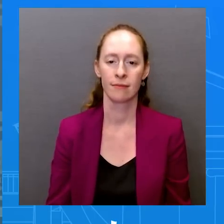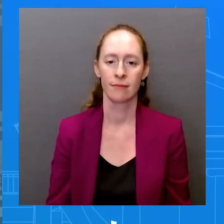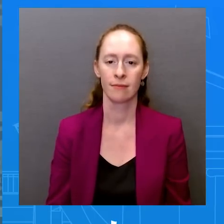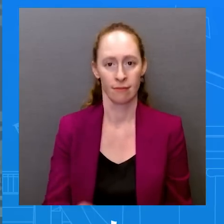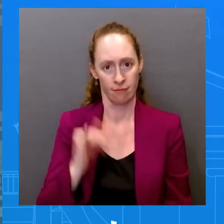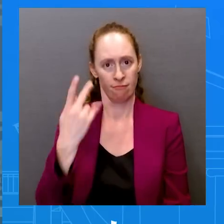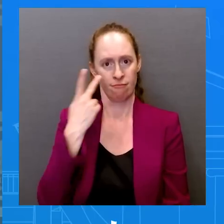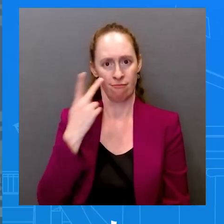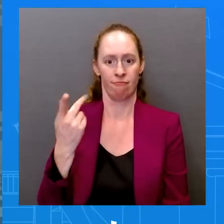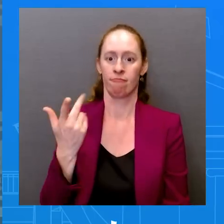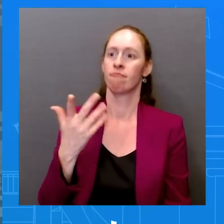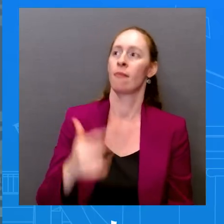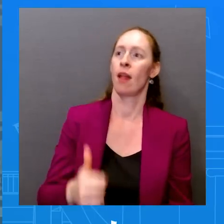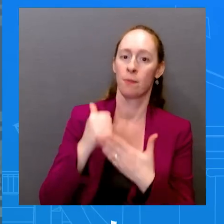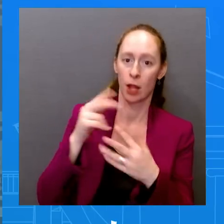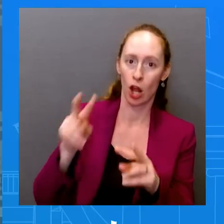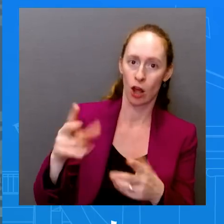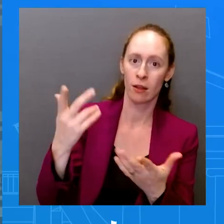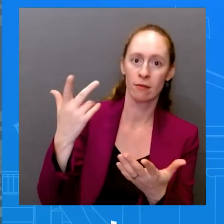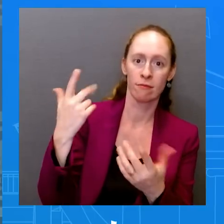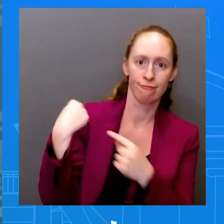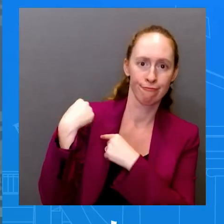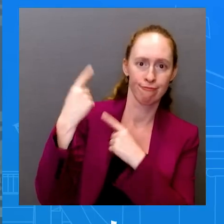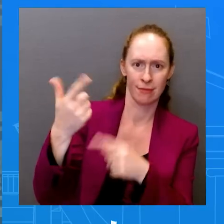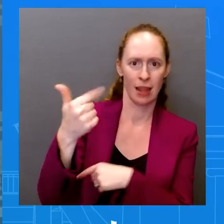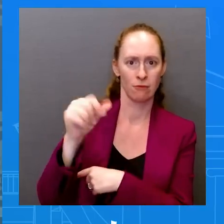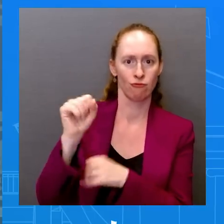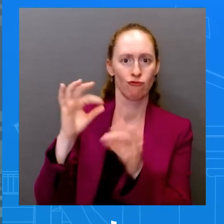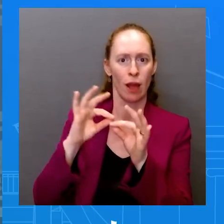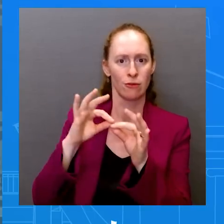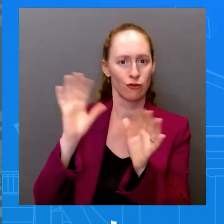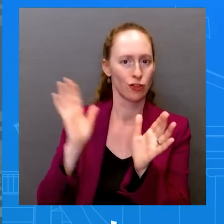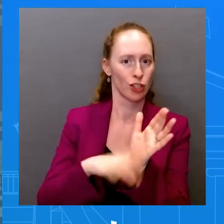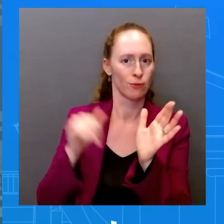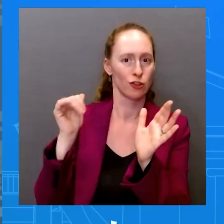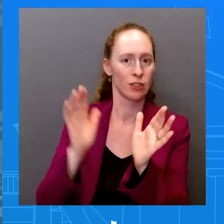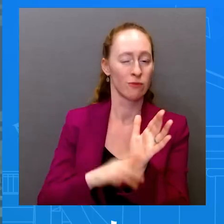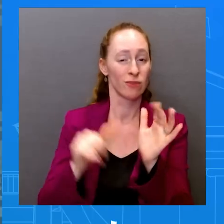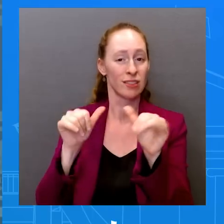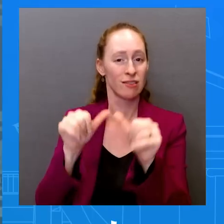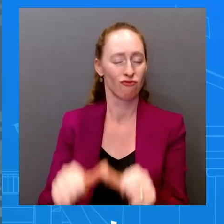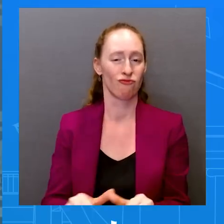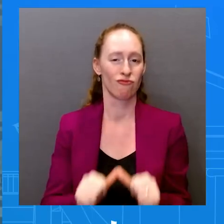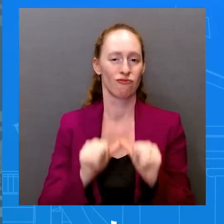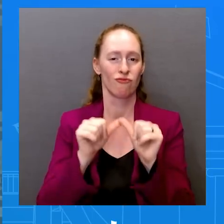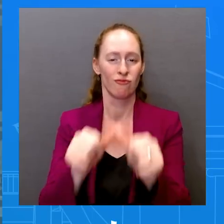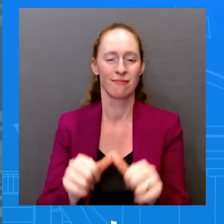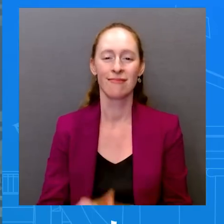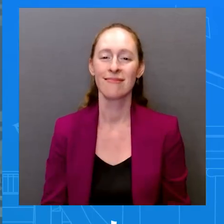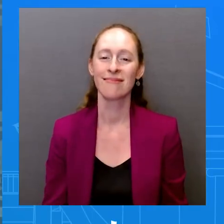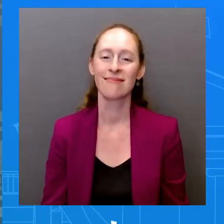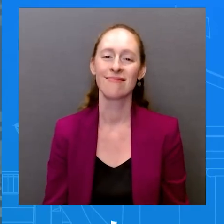It's been -- it's been -- it's been, you know, work that, again, his leadership from the Strategic Petroleum